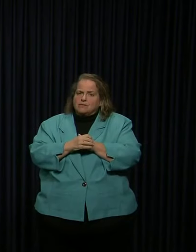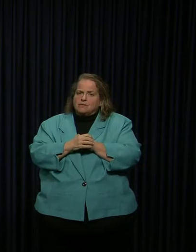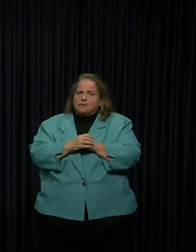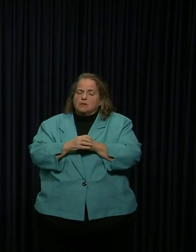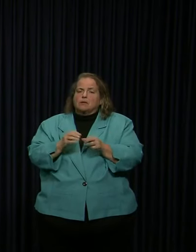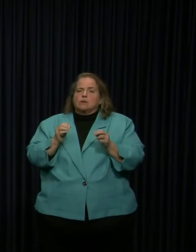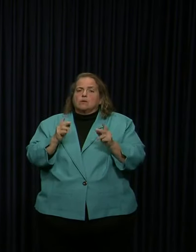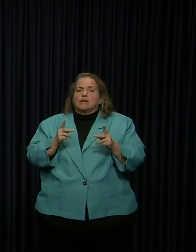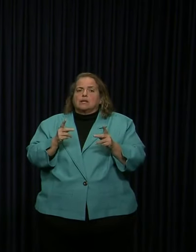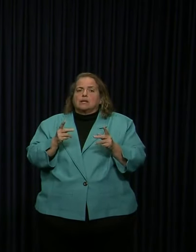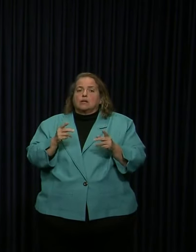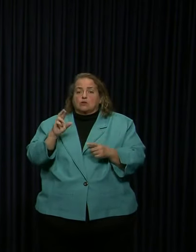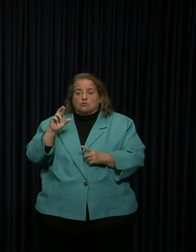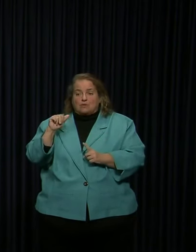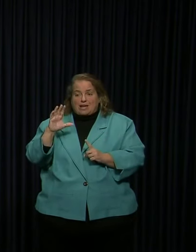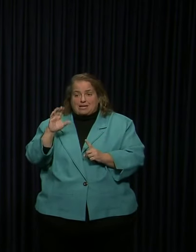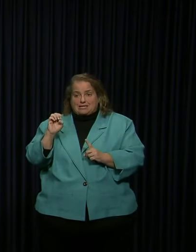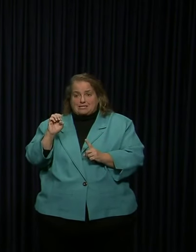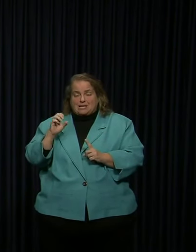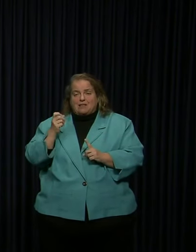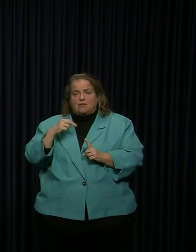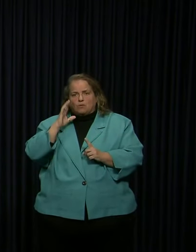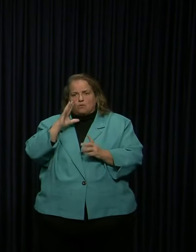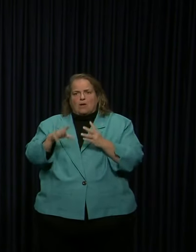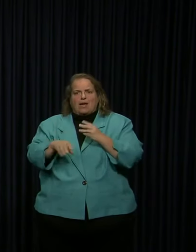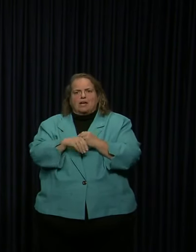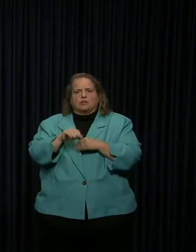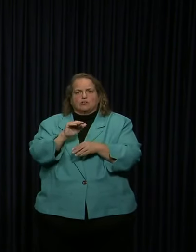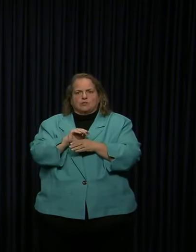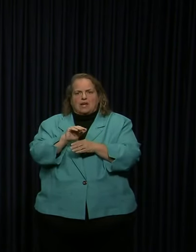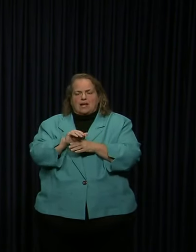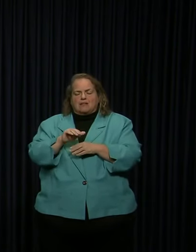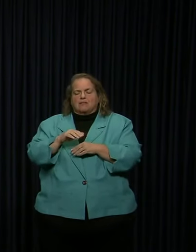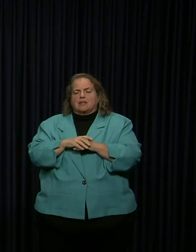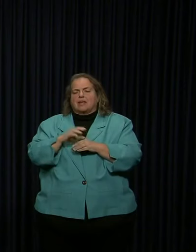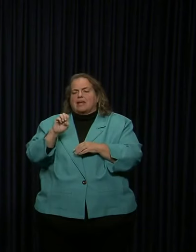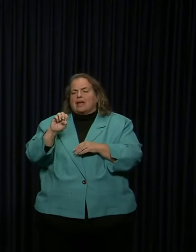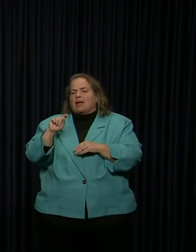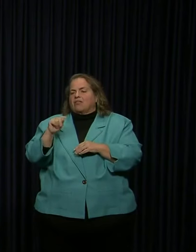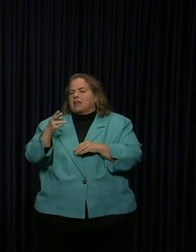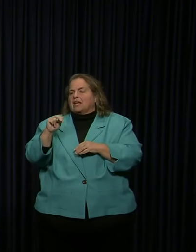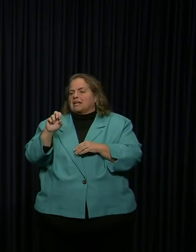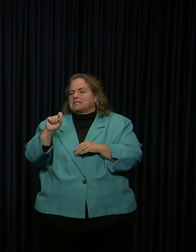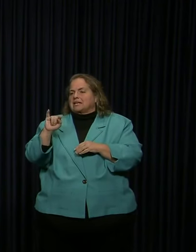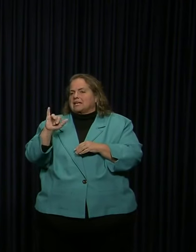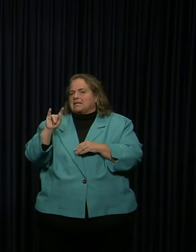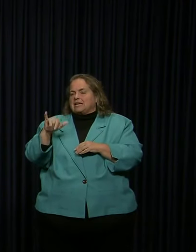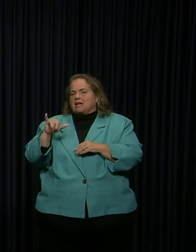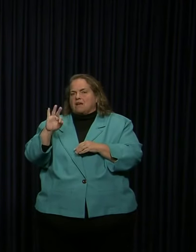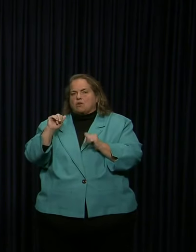THAT HIGHER. SOMETIMES PAPERWORK ISN'T FULLY FILLED OUT, BUT WE WANT TO GIVE